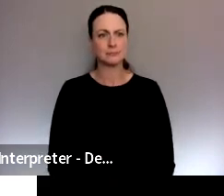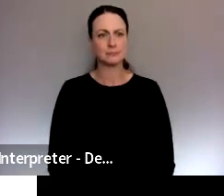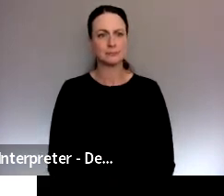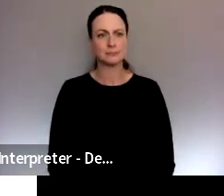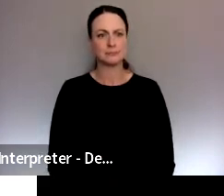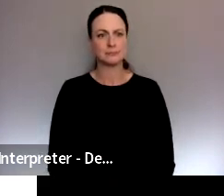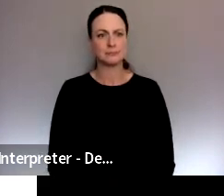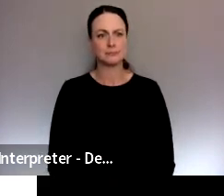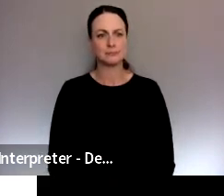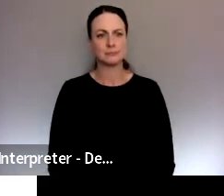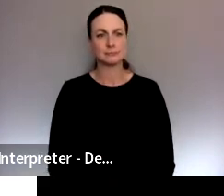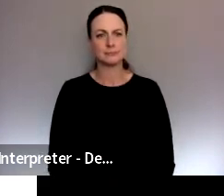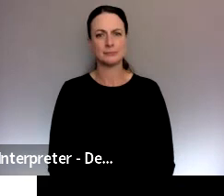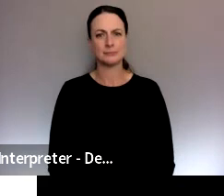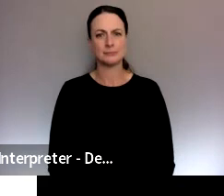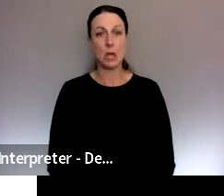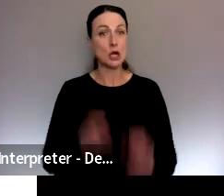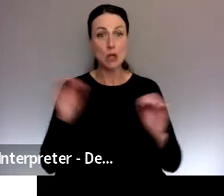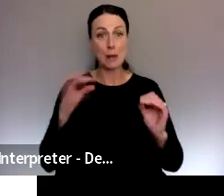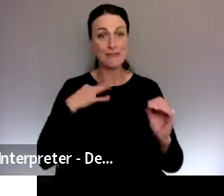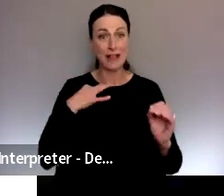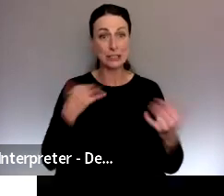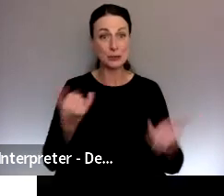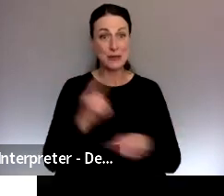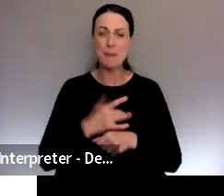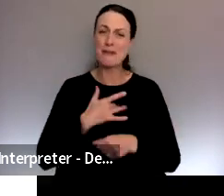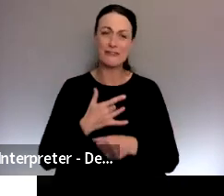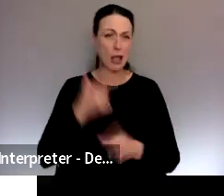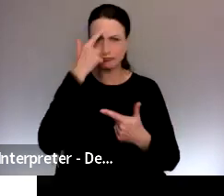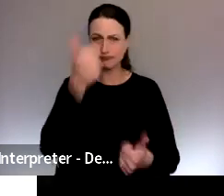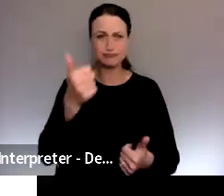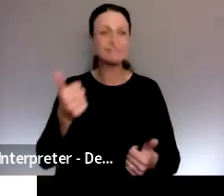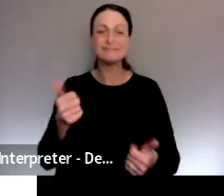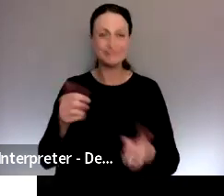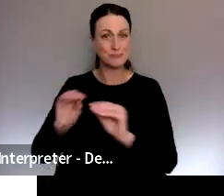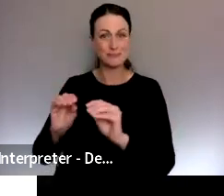And it looks like we don't have any takers today, but feel free to pop something in.